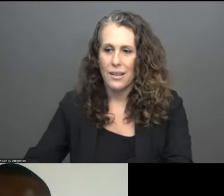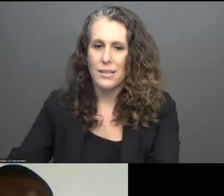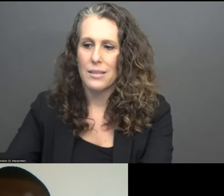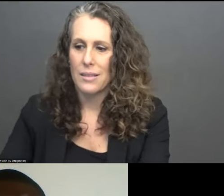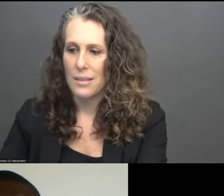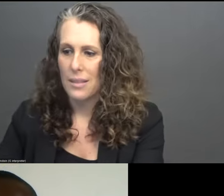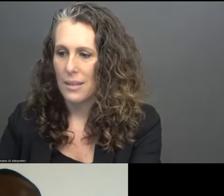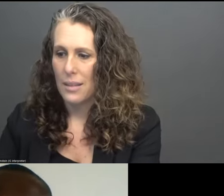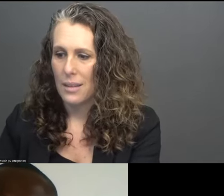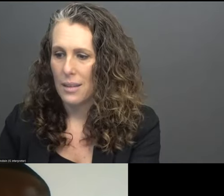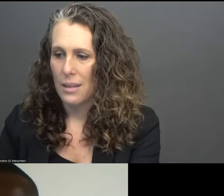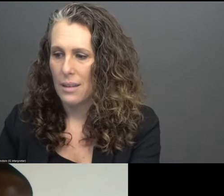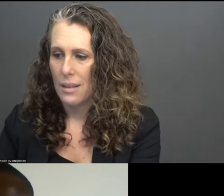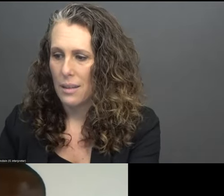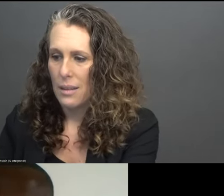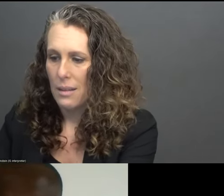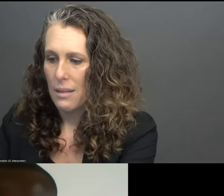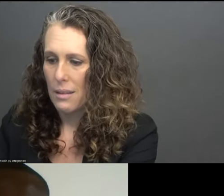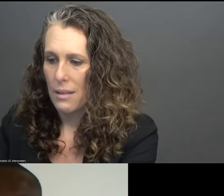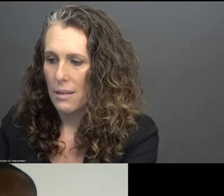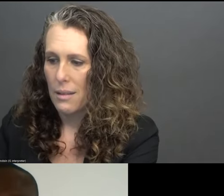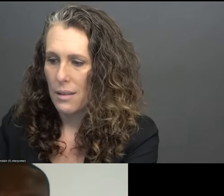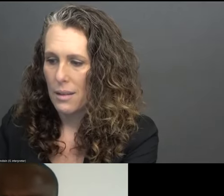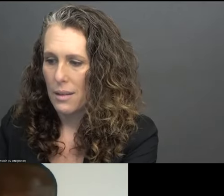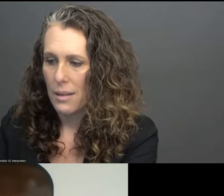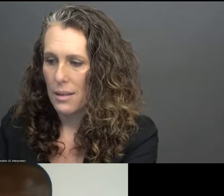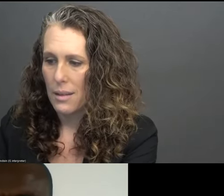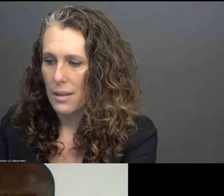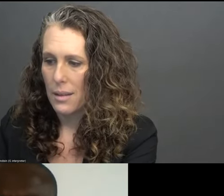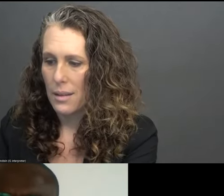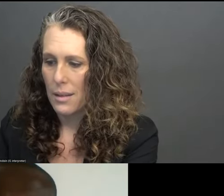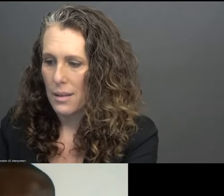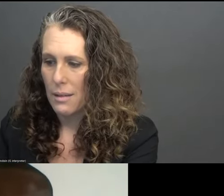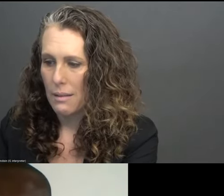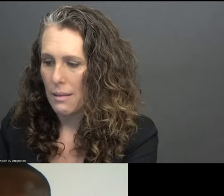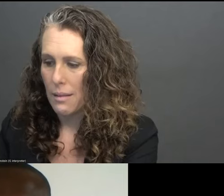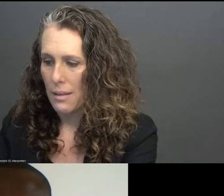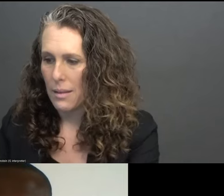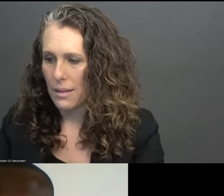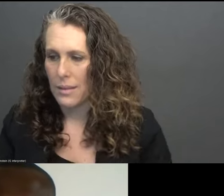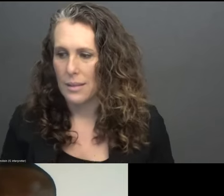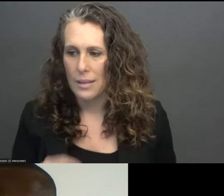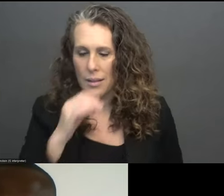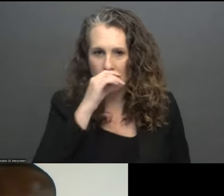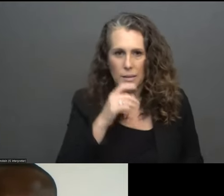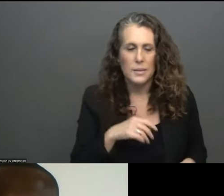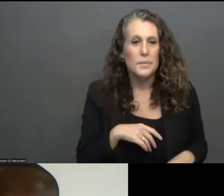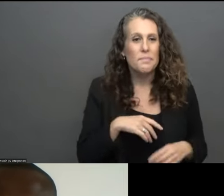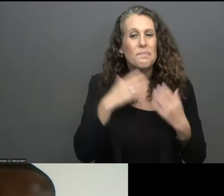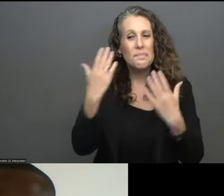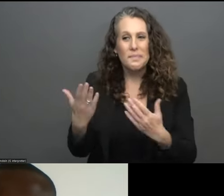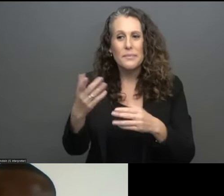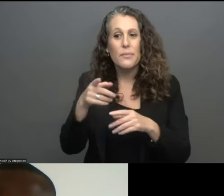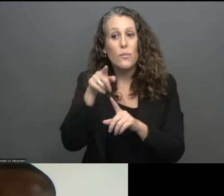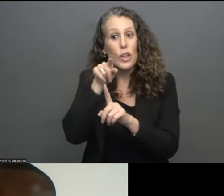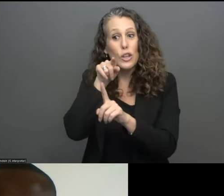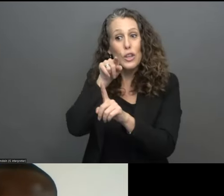10:21:10 a director. 10:21:12 Senior media is on trapeze Canyon